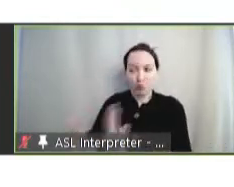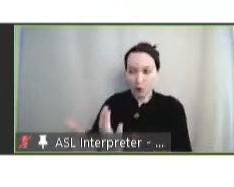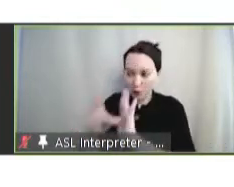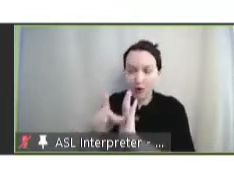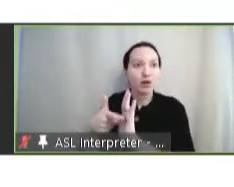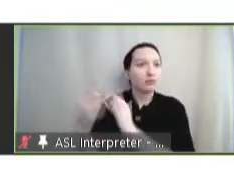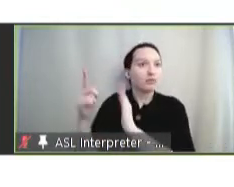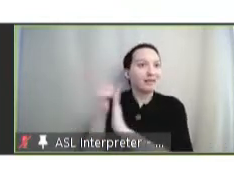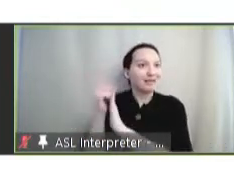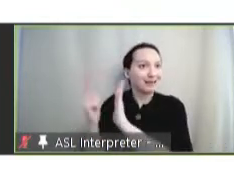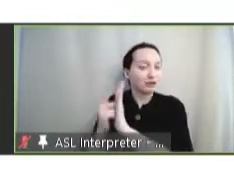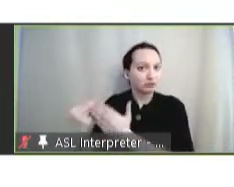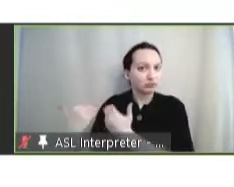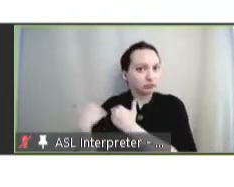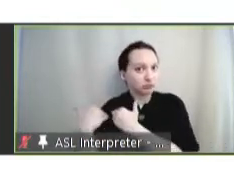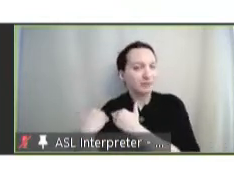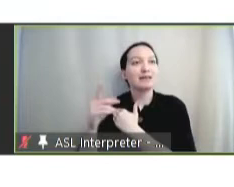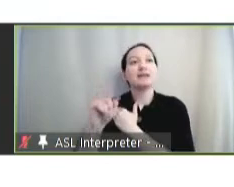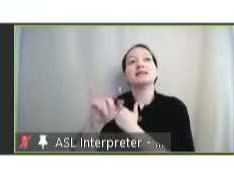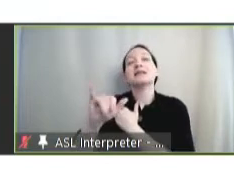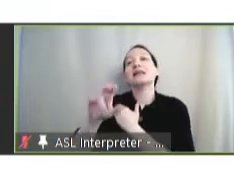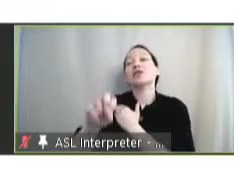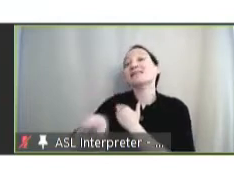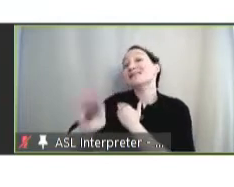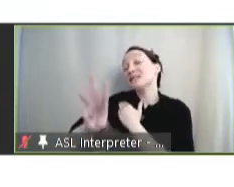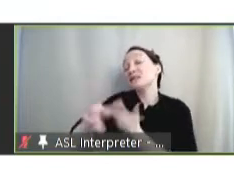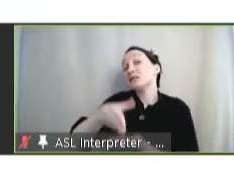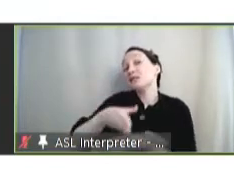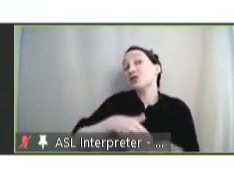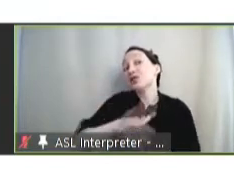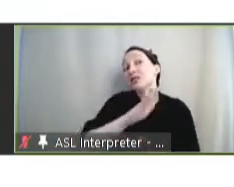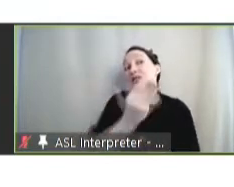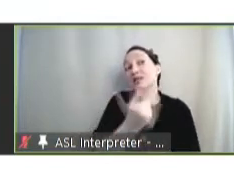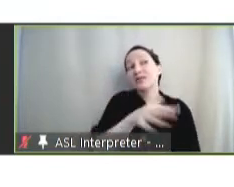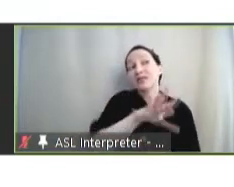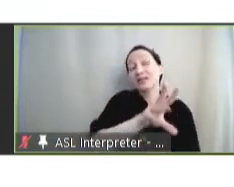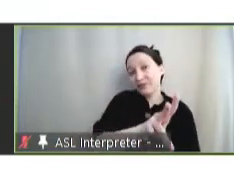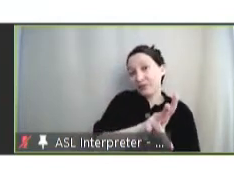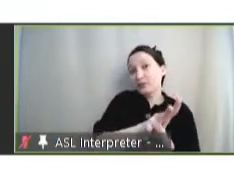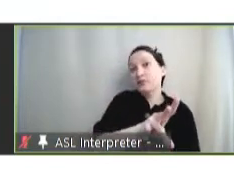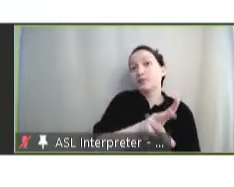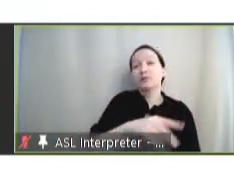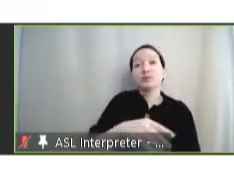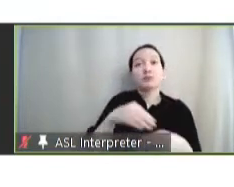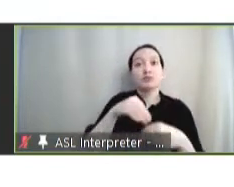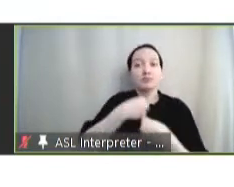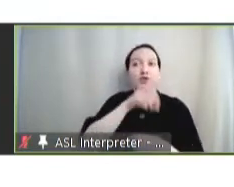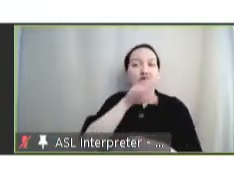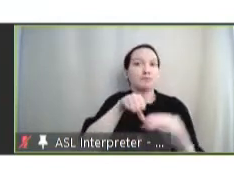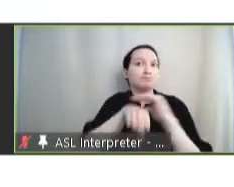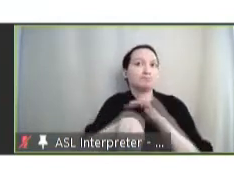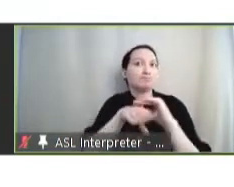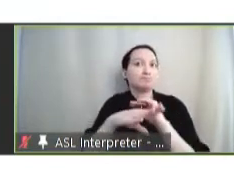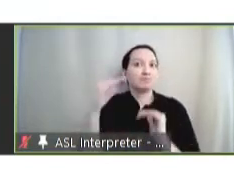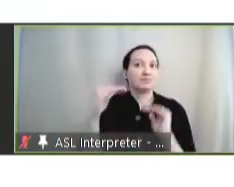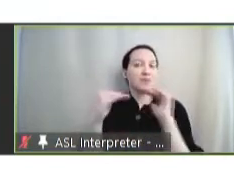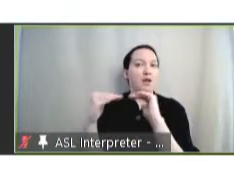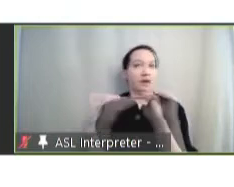obligation under Title VI and Section 1537 to make sure that there's equitable access. Next slide.